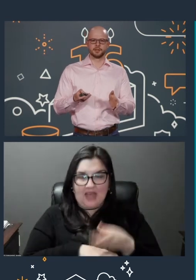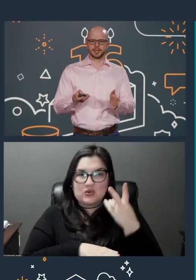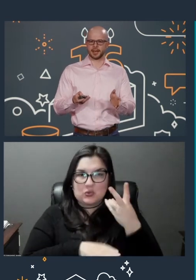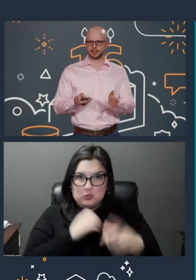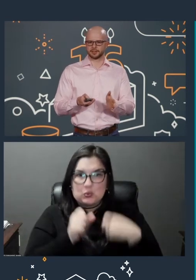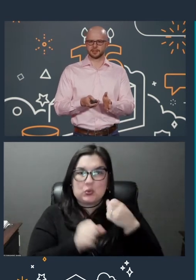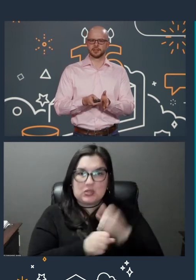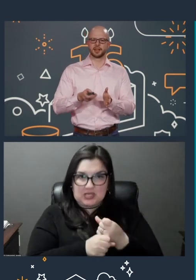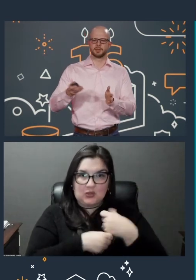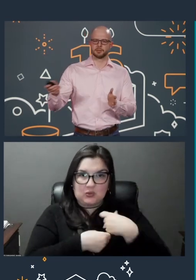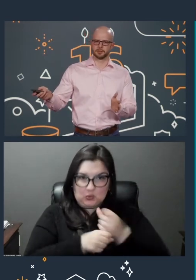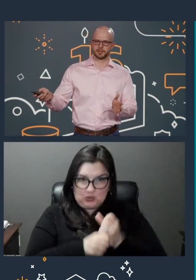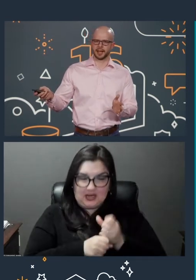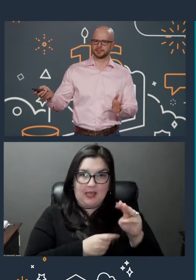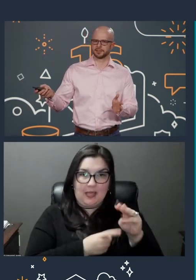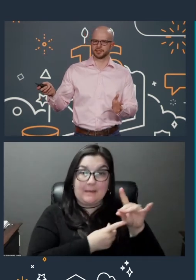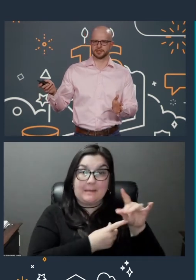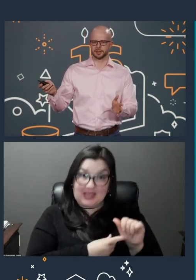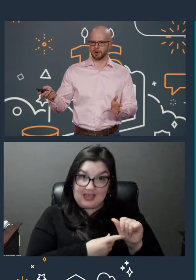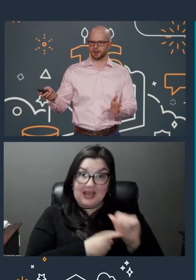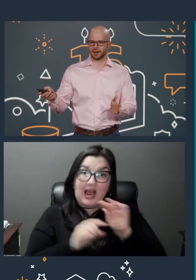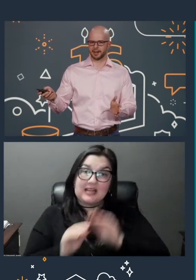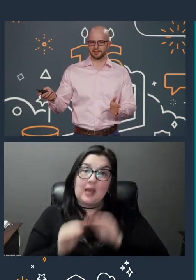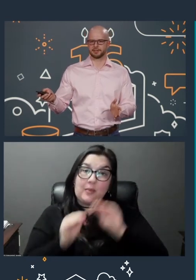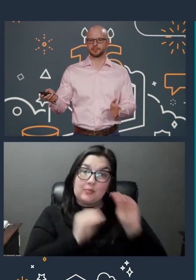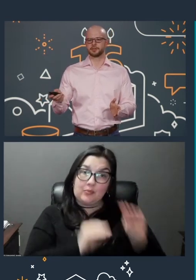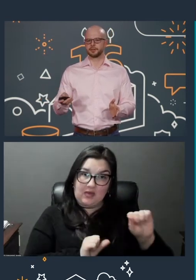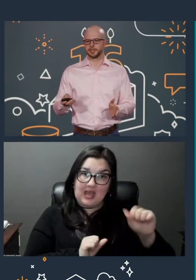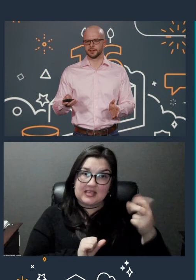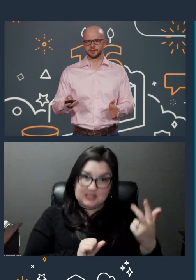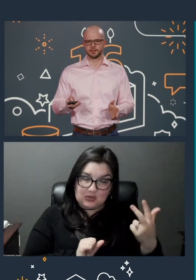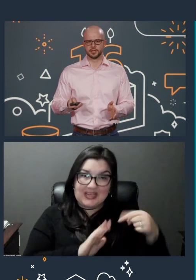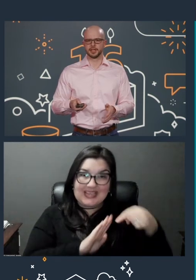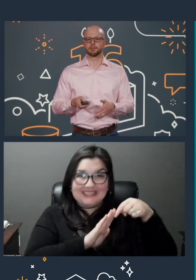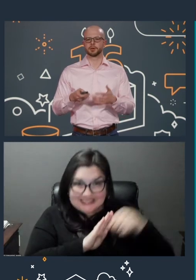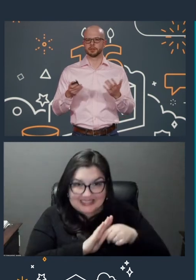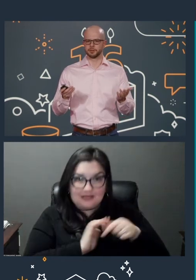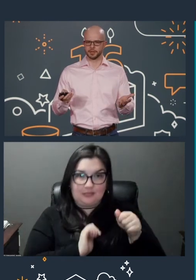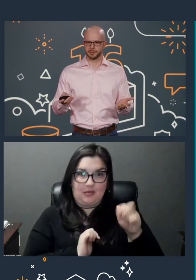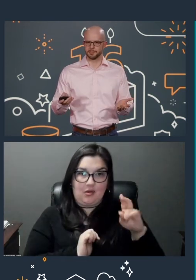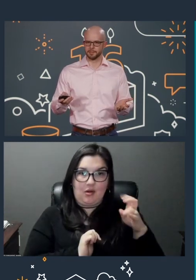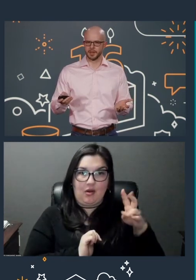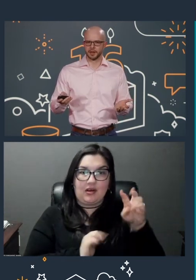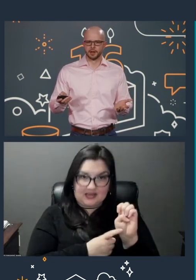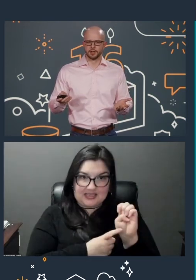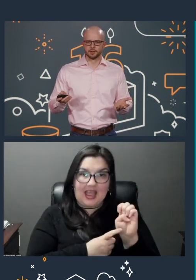the media assets could then be moved to S3 Glacier Deep Archive after two years in perpetuity.